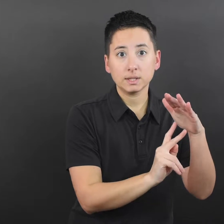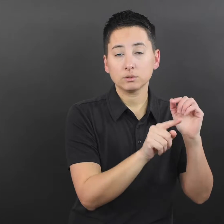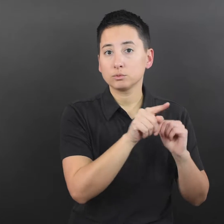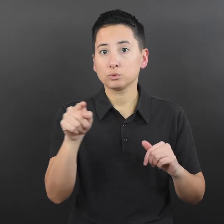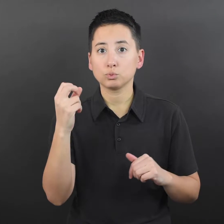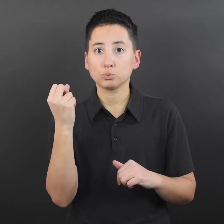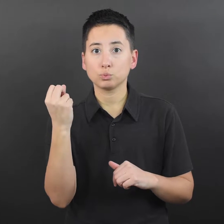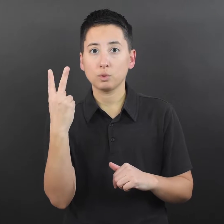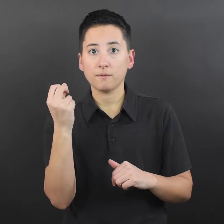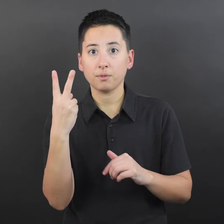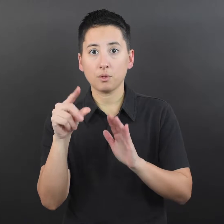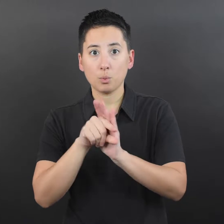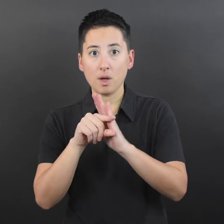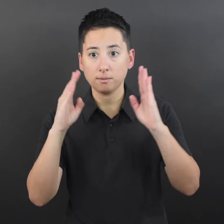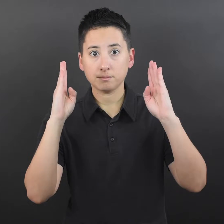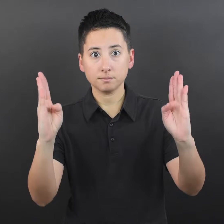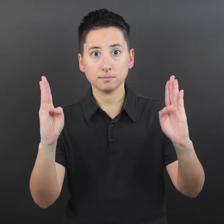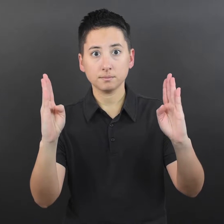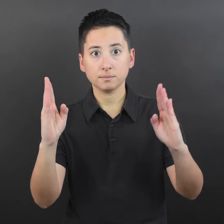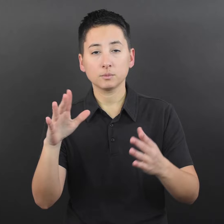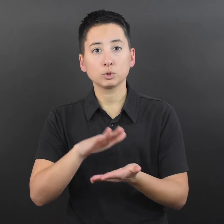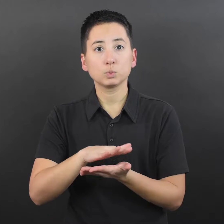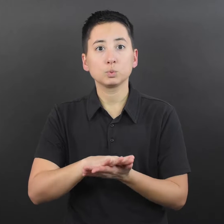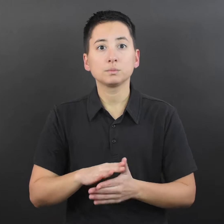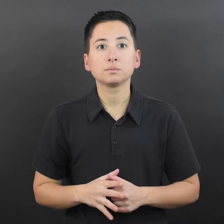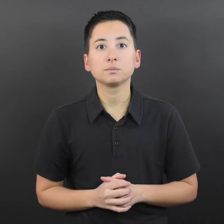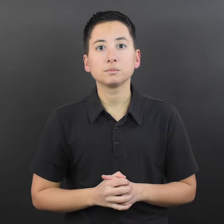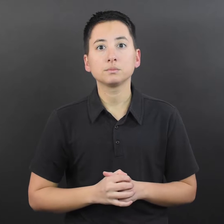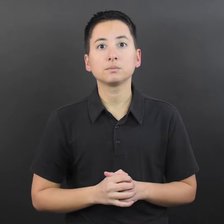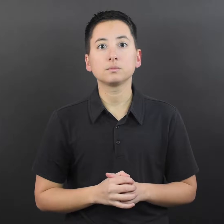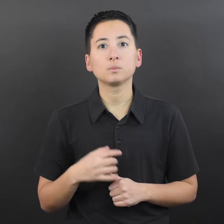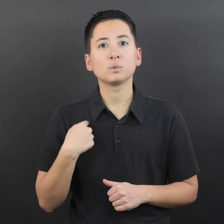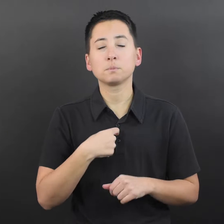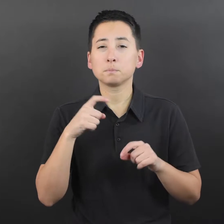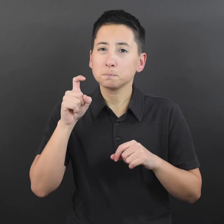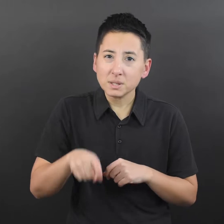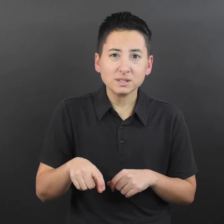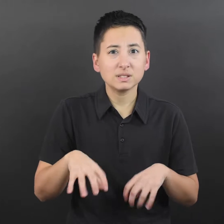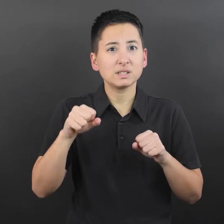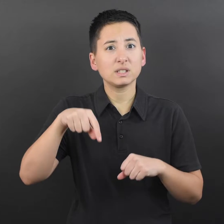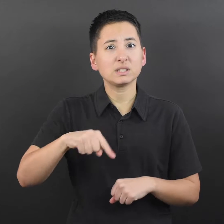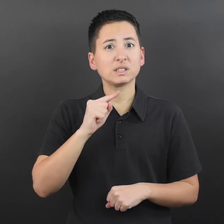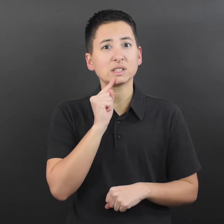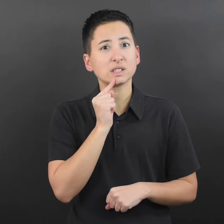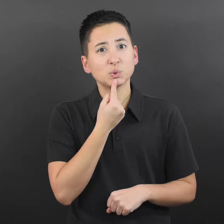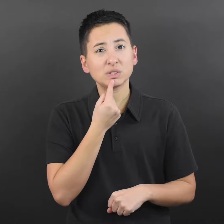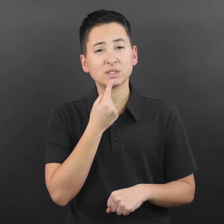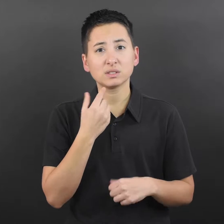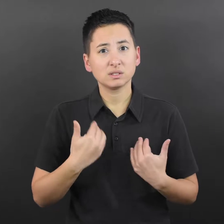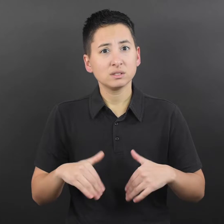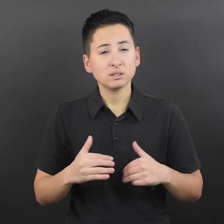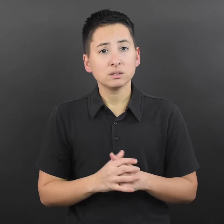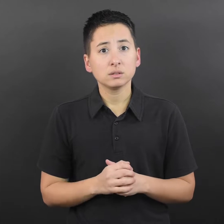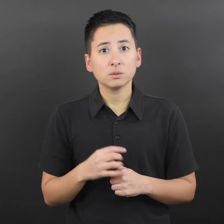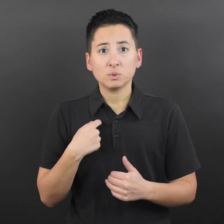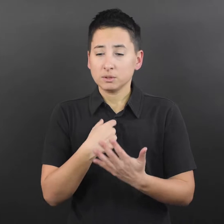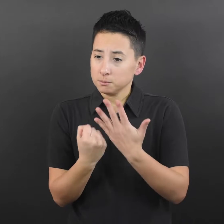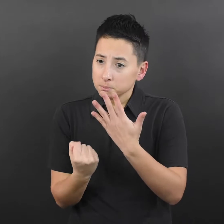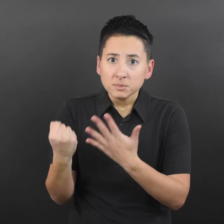We must take this pandemic seriously and prioritize our children’s health and education. We